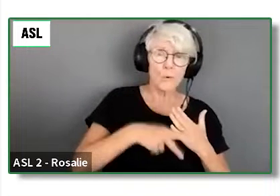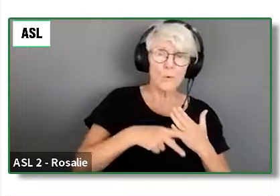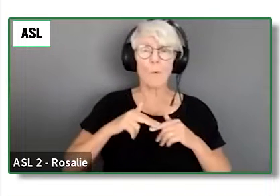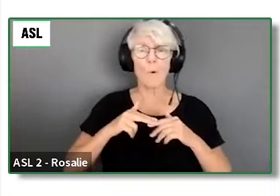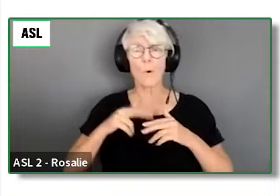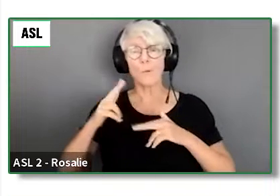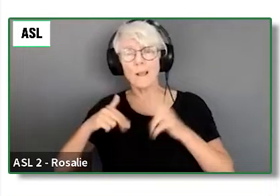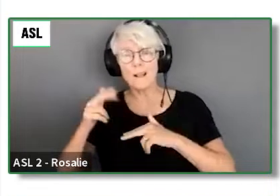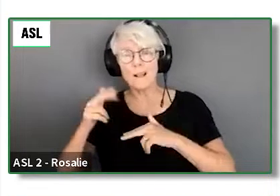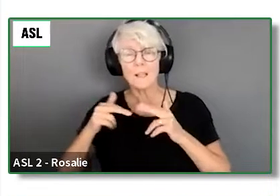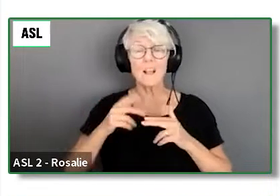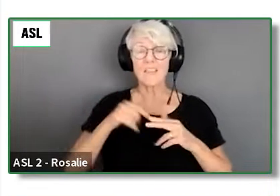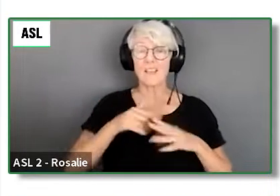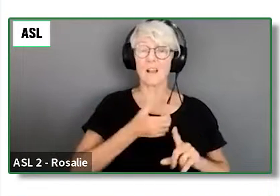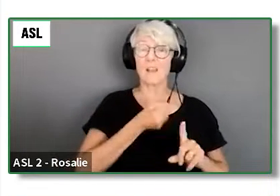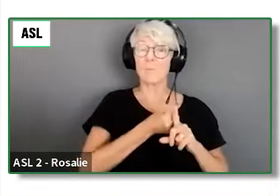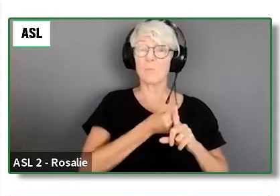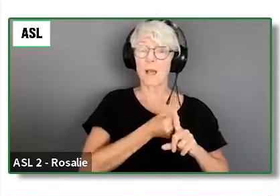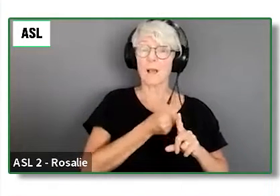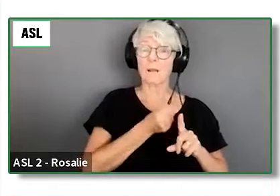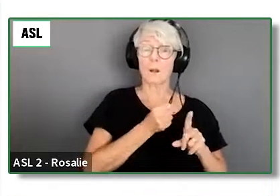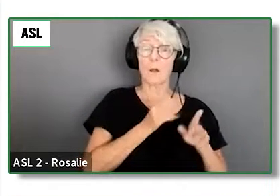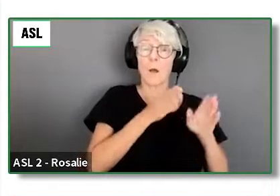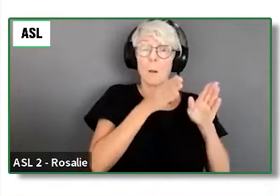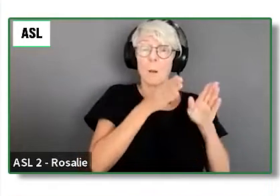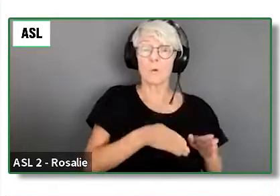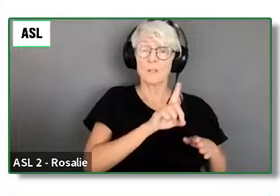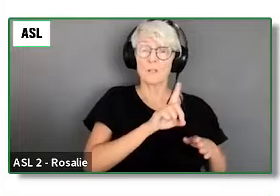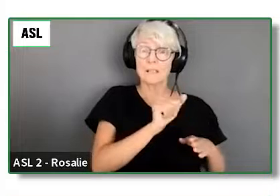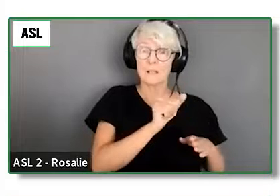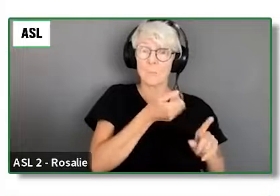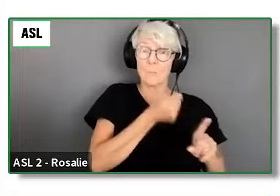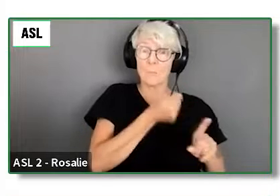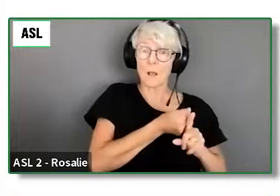person with a disability but everyone else that might be going with them and